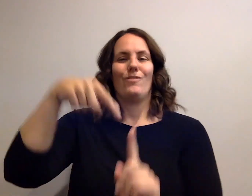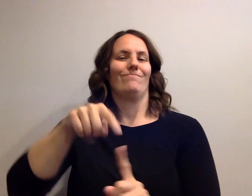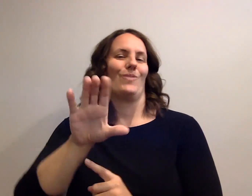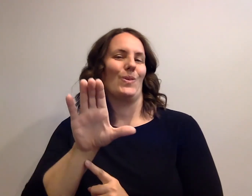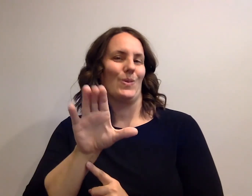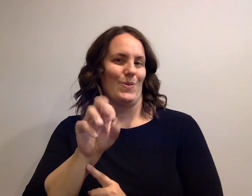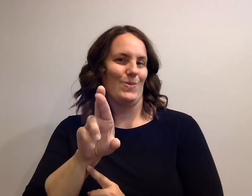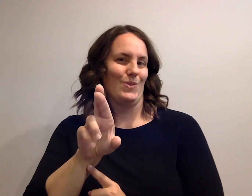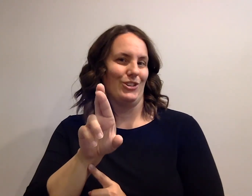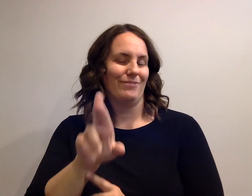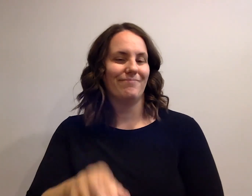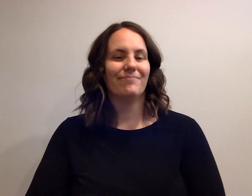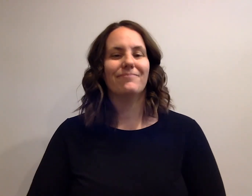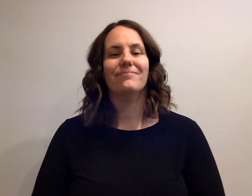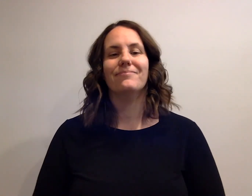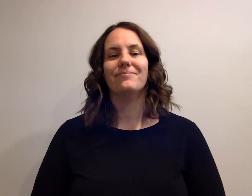for the purpose of the COR.